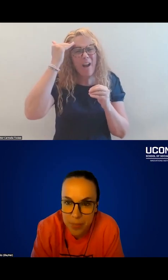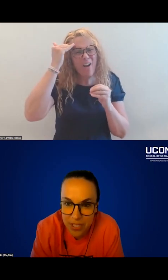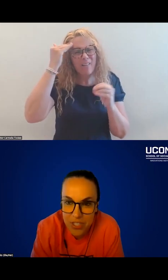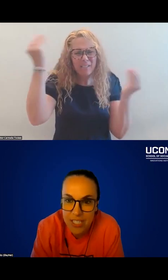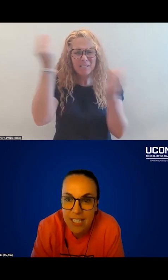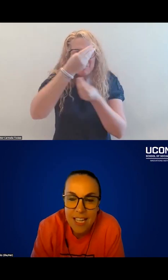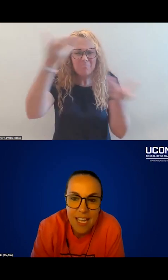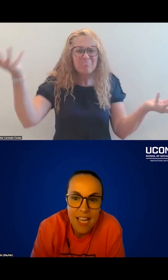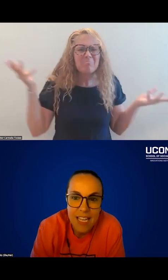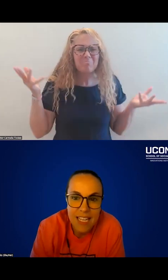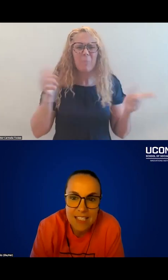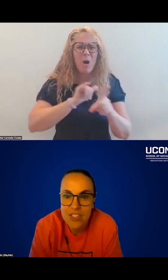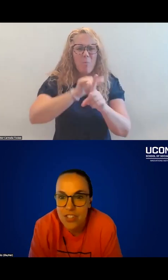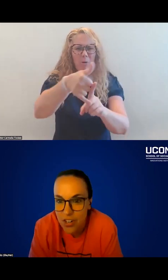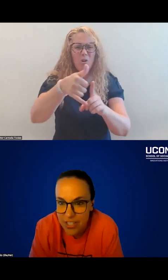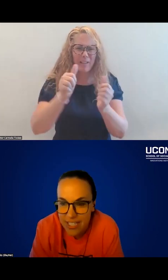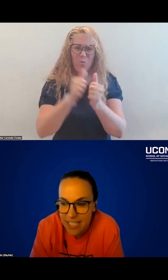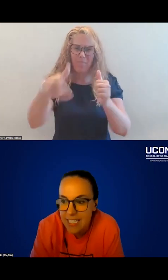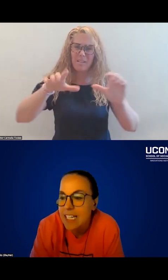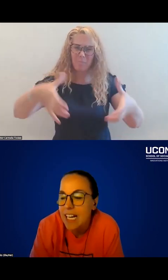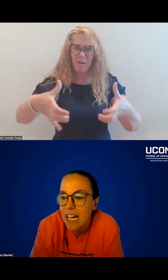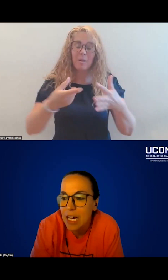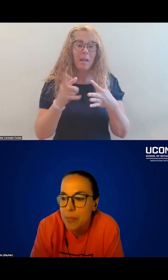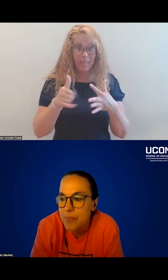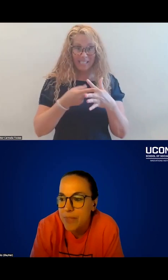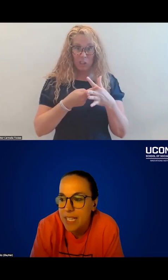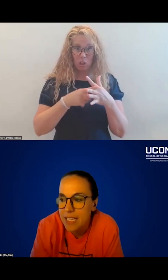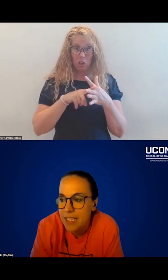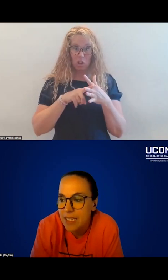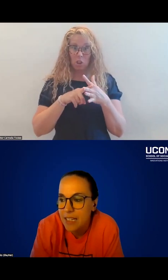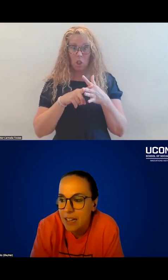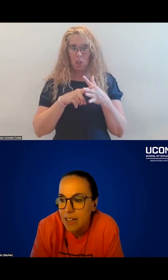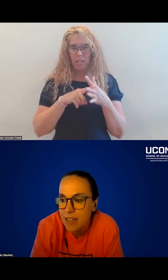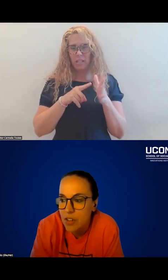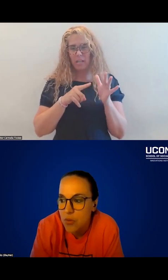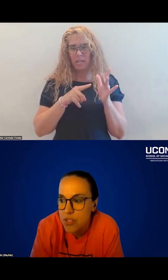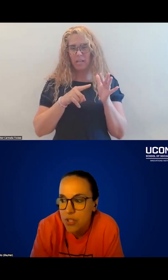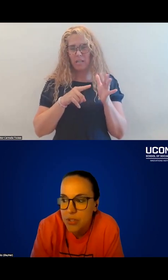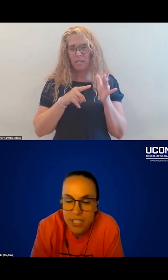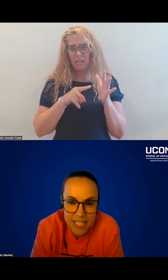POPULATION. IT STARTED IN NOVA SCOTIA,